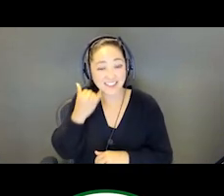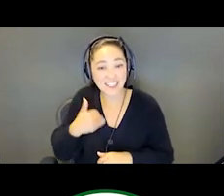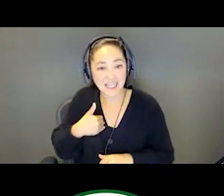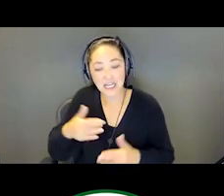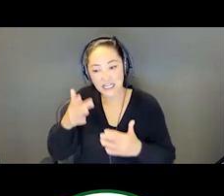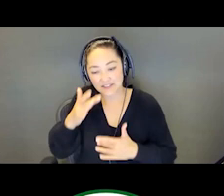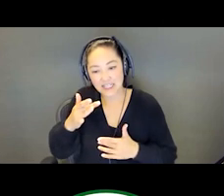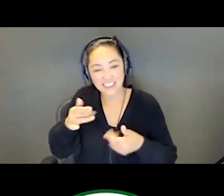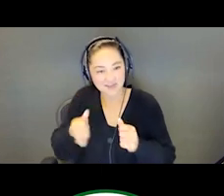with disabilities.